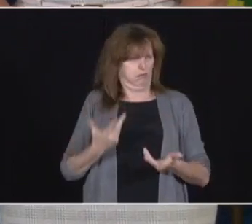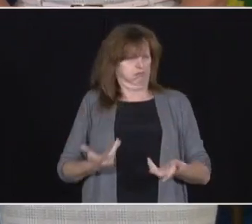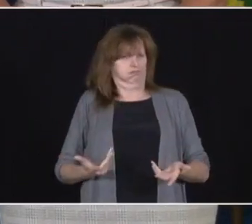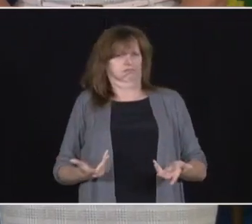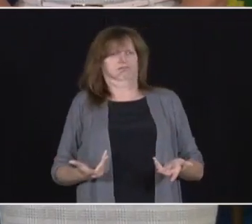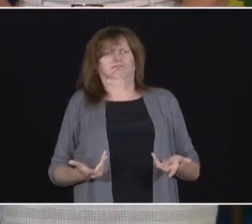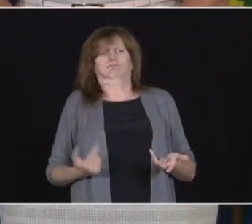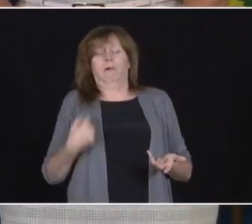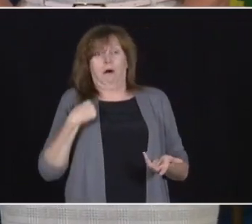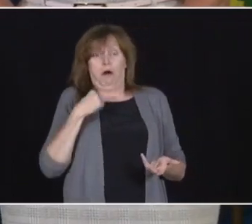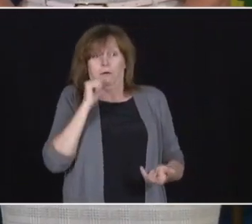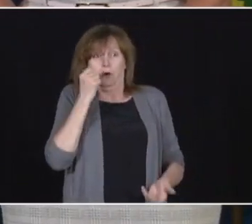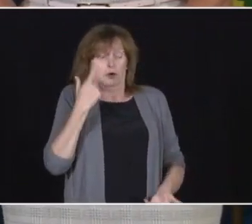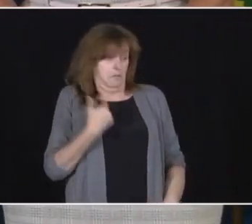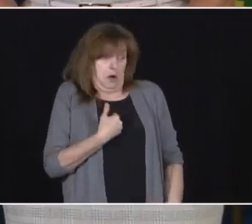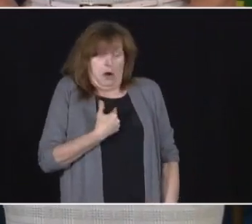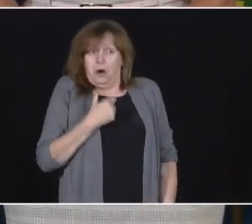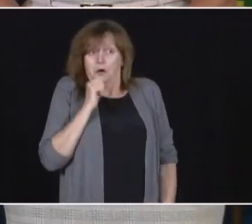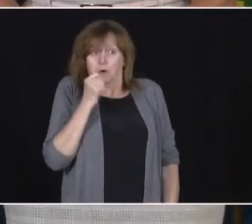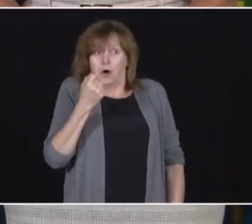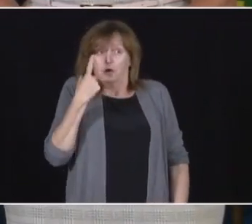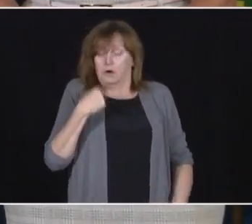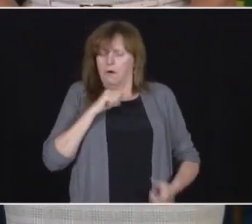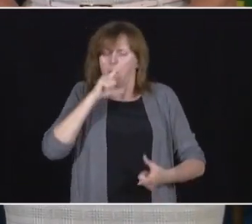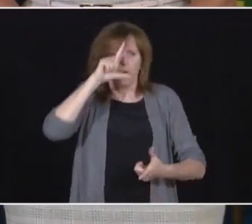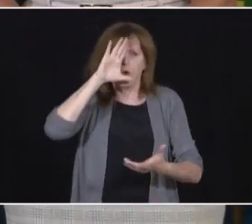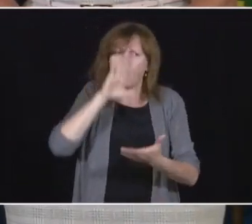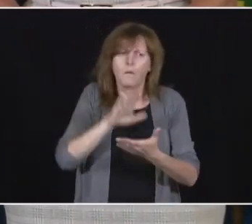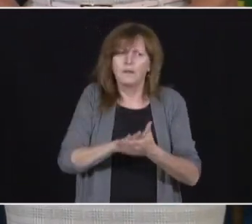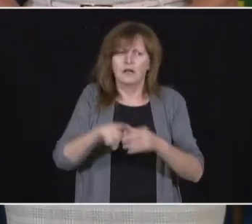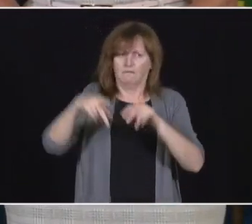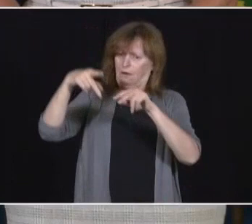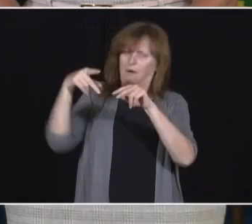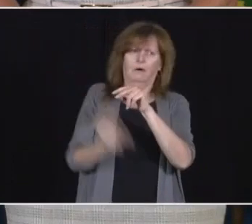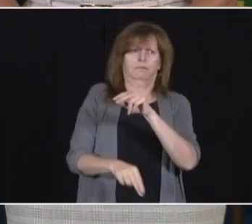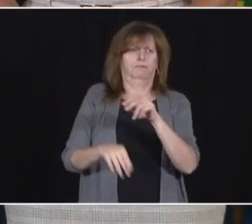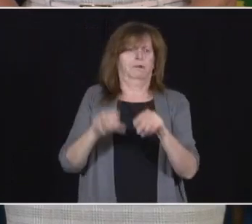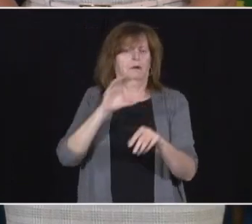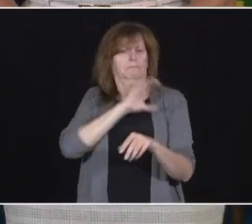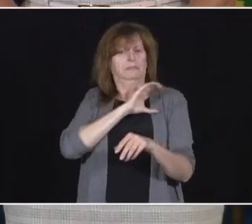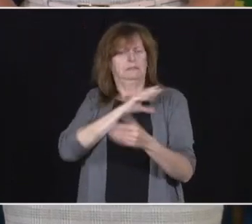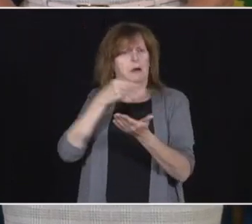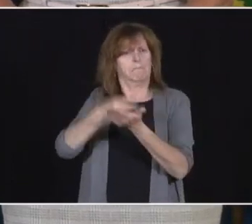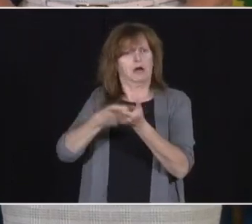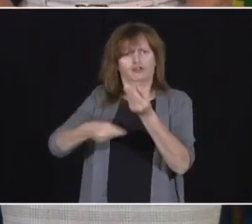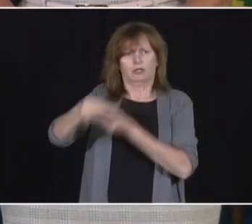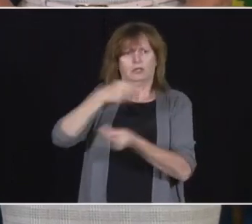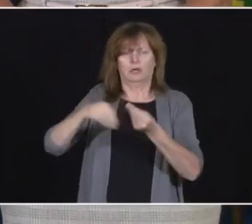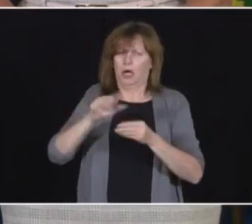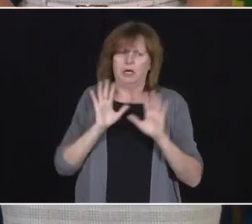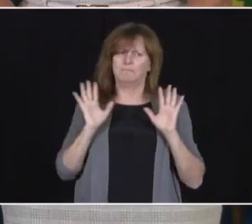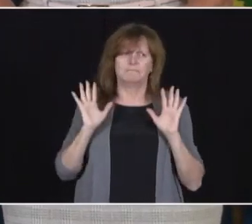But to cut them by what $100 million I'm hearing? Like, I just don't understand it. I do not believe in cutting police budgets.